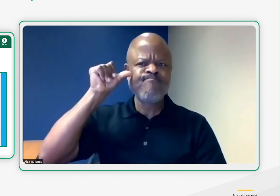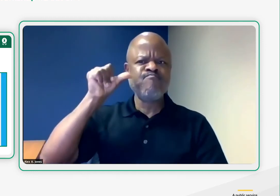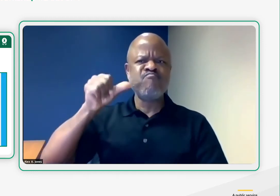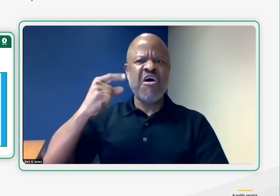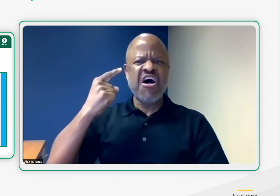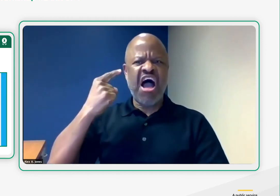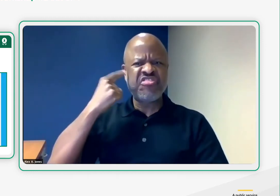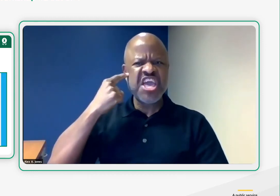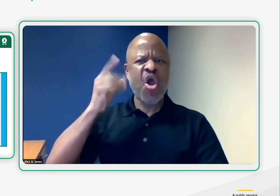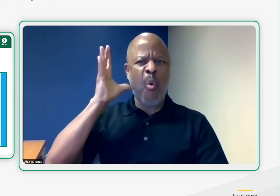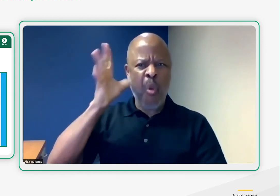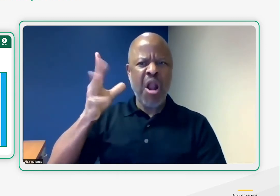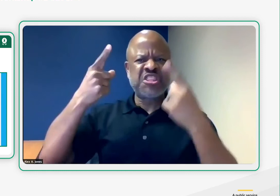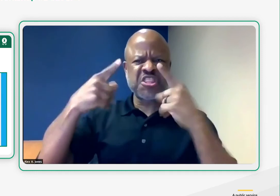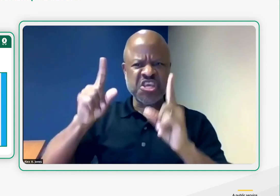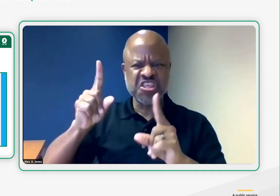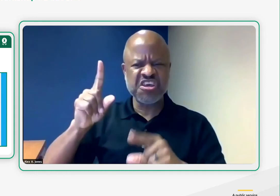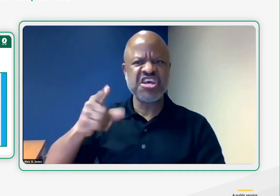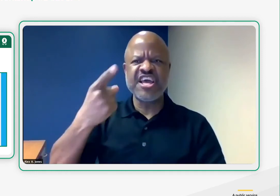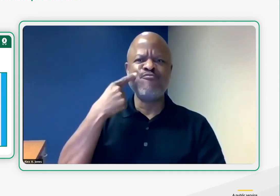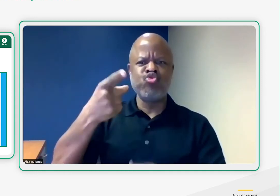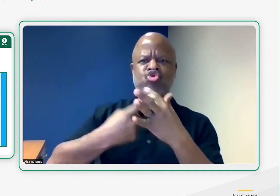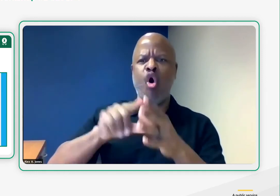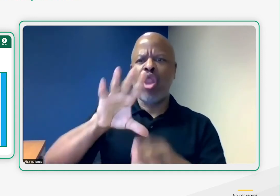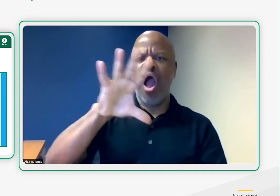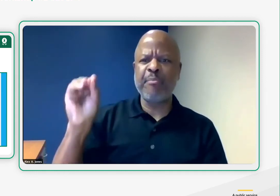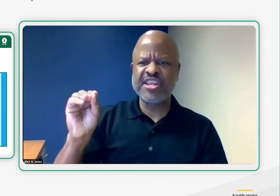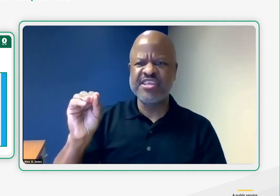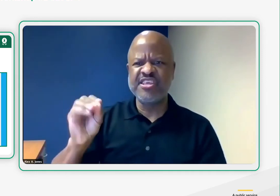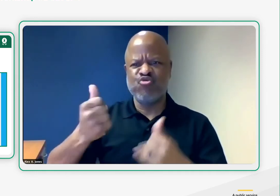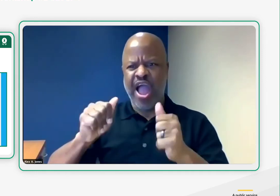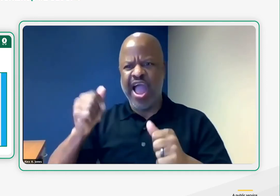And you think that, “No, this is going to turn around.”